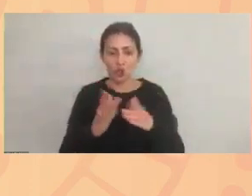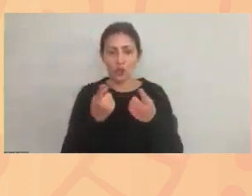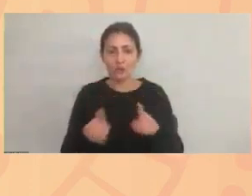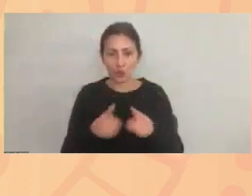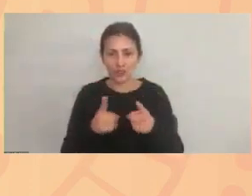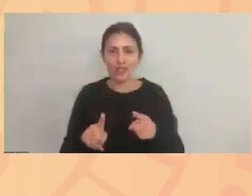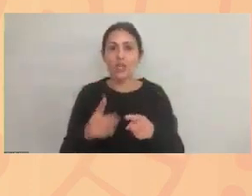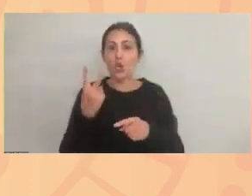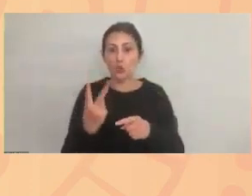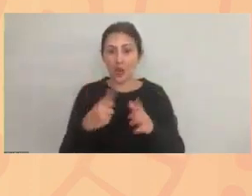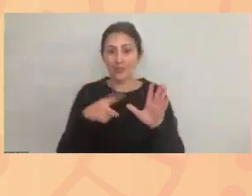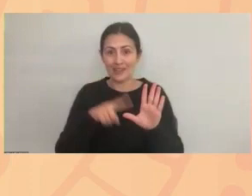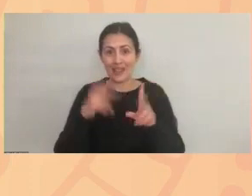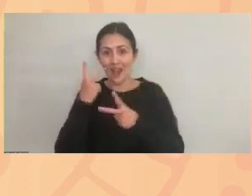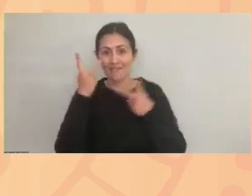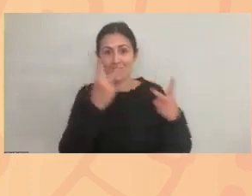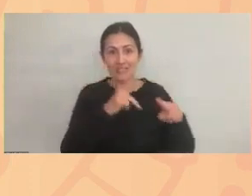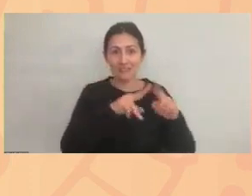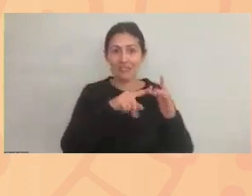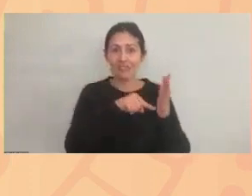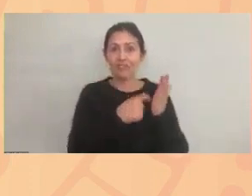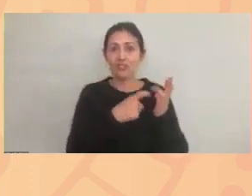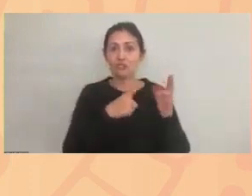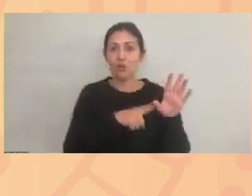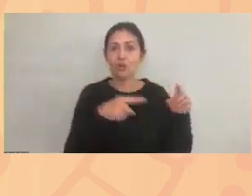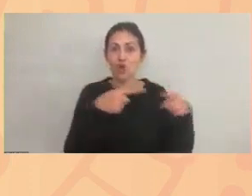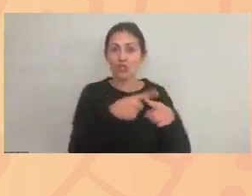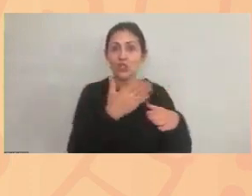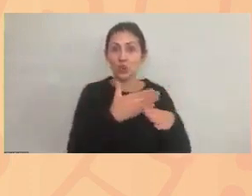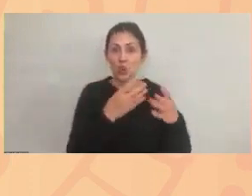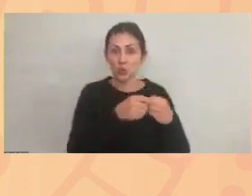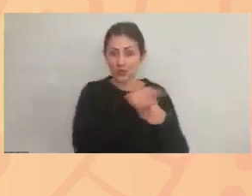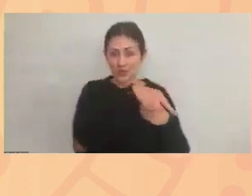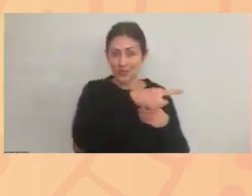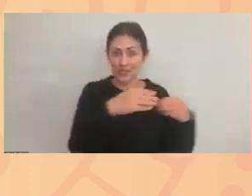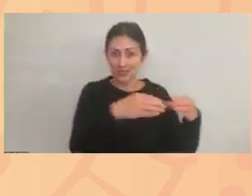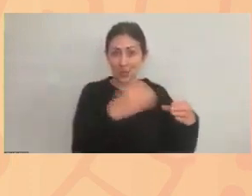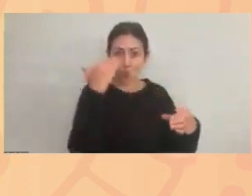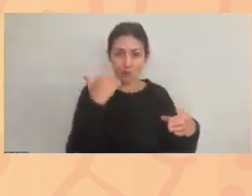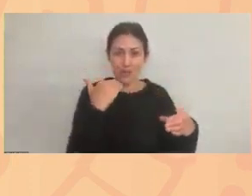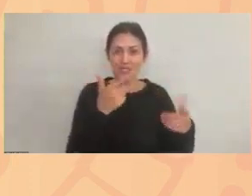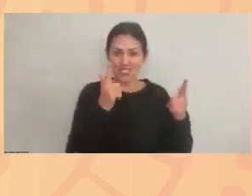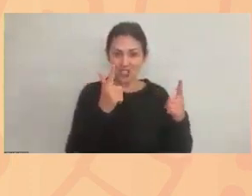Fitzroy Crossing to work with the women at Baya Gawi with the educators to help them with developing songs,